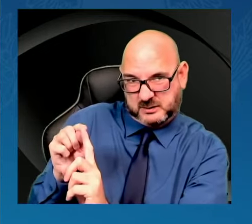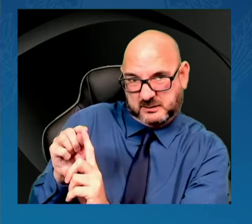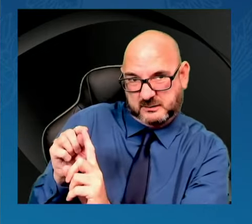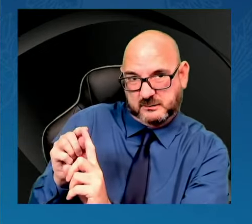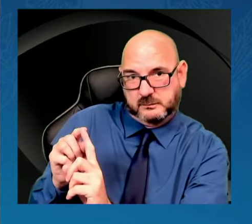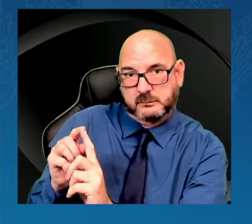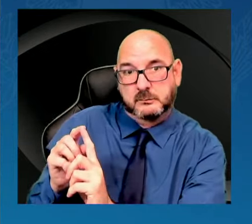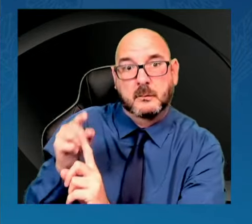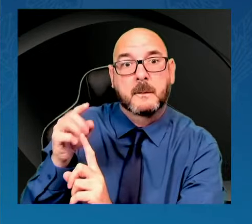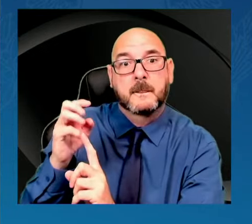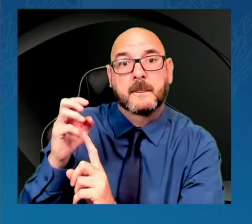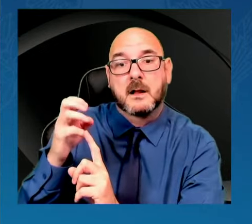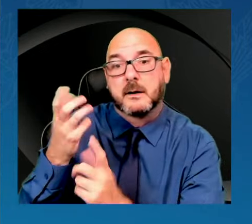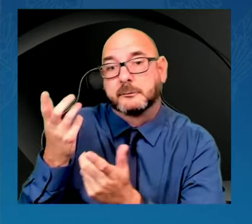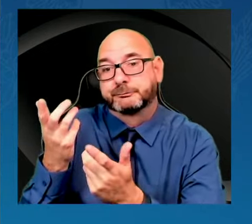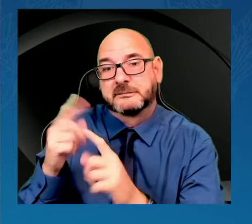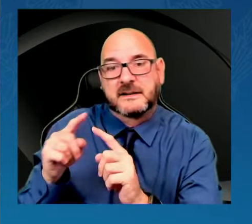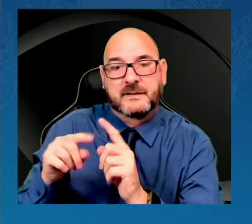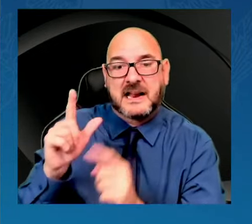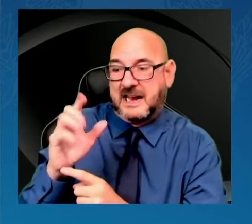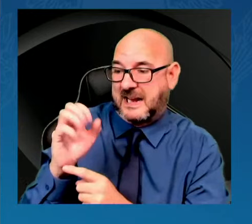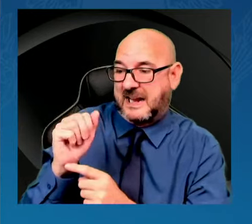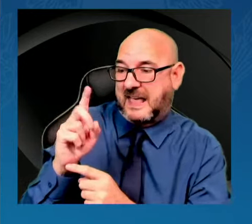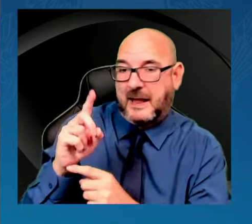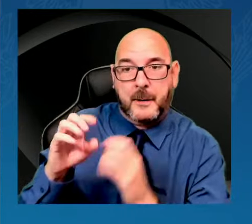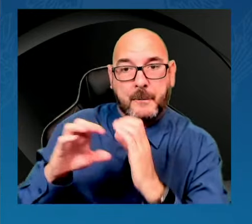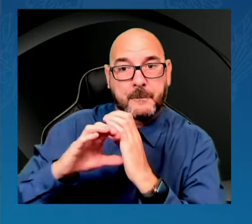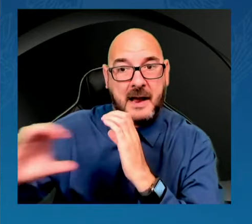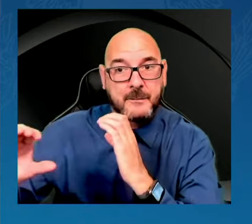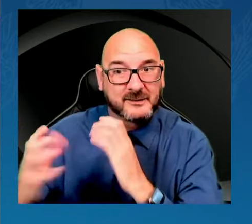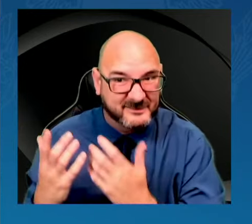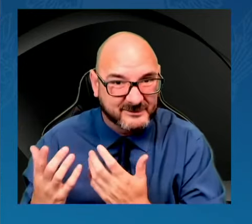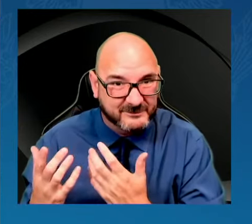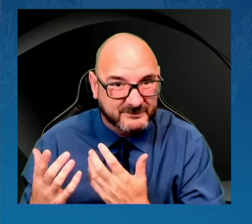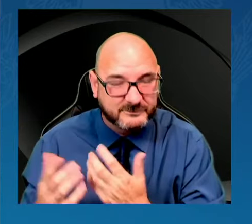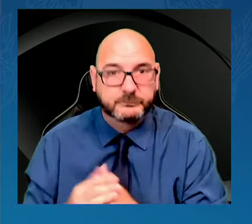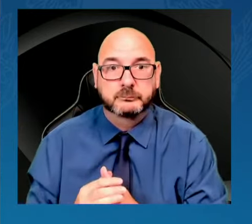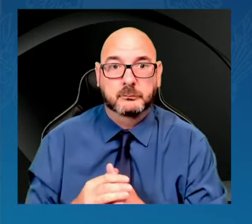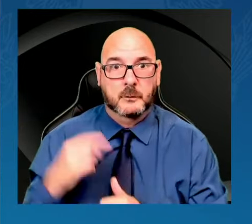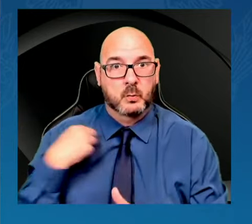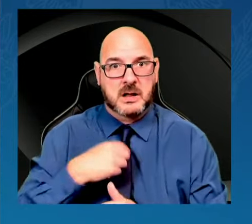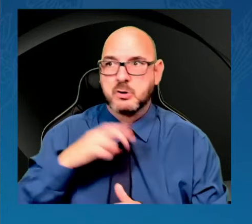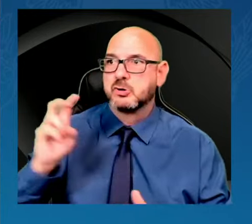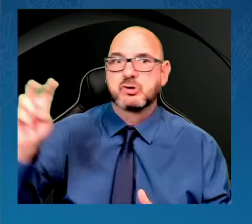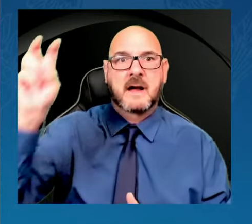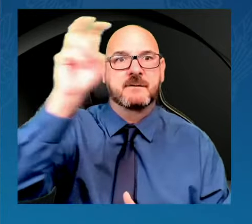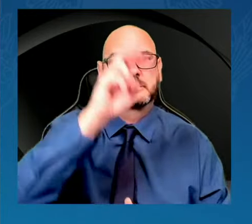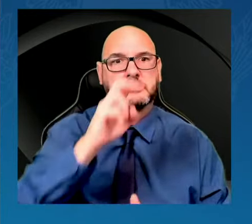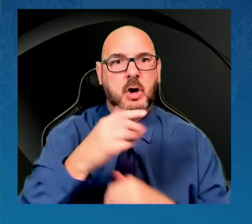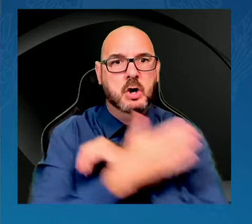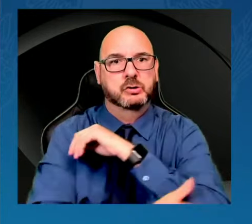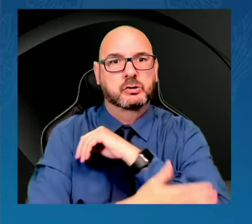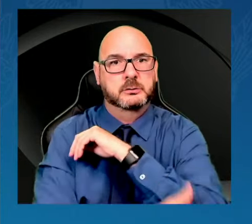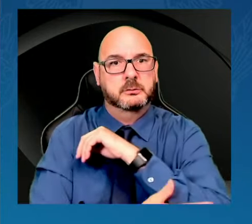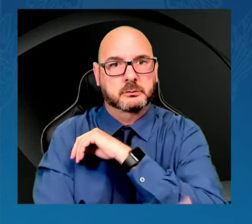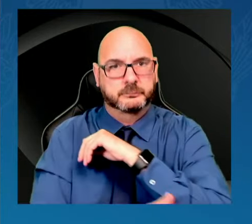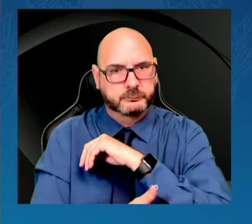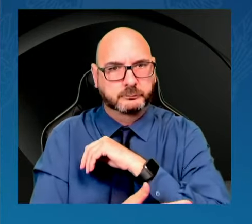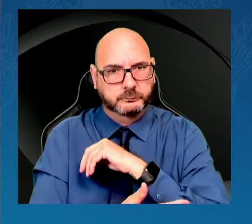I have been traveling the country, the communities that have been just screaming,